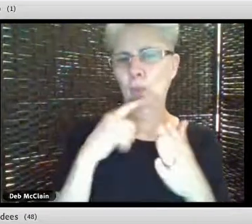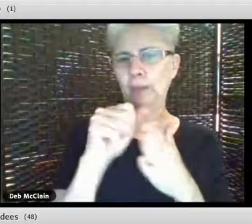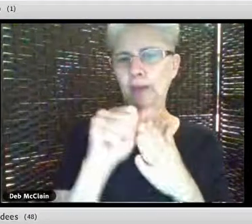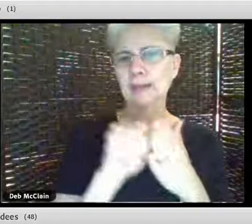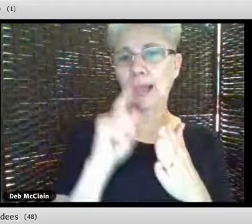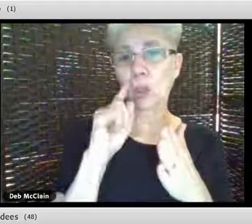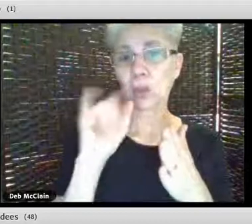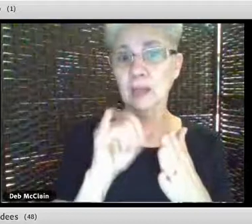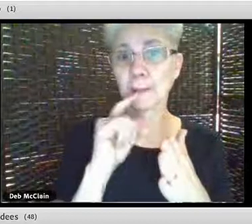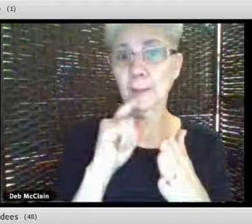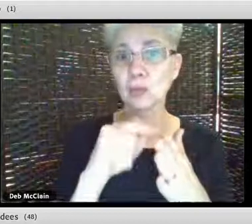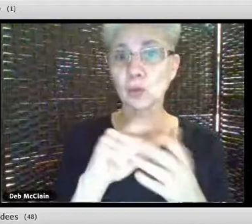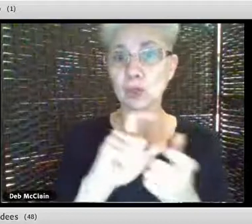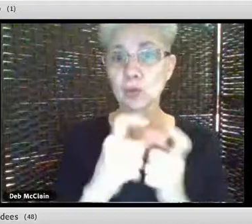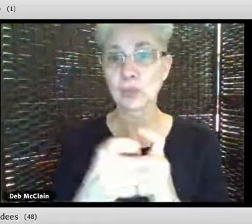I'm also going to switch to my other account